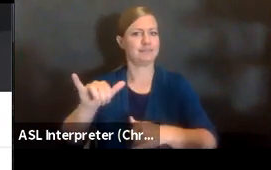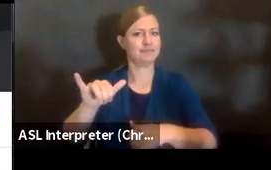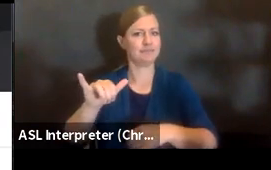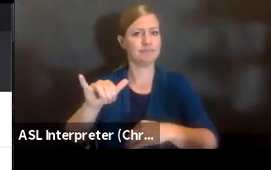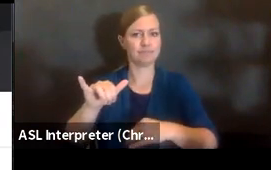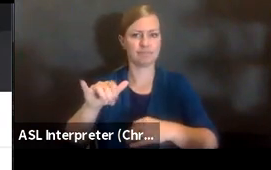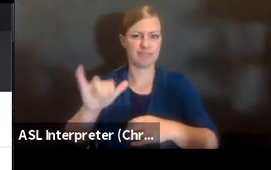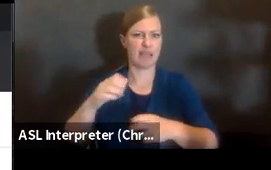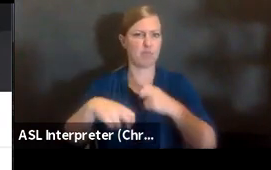Katherine Livick - ESD 112: problem that I wrote for them.